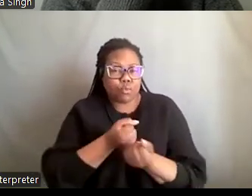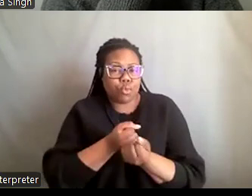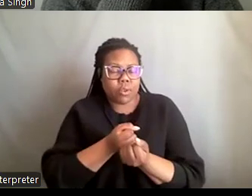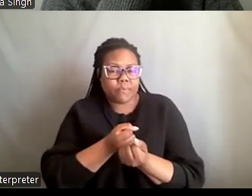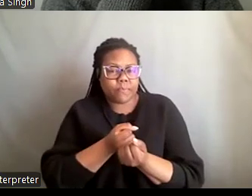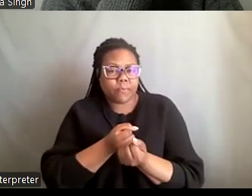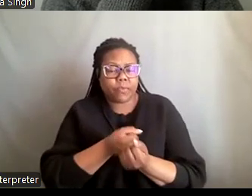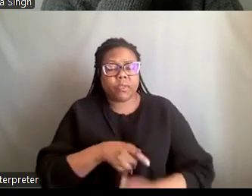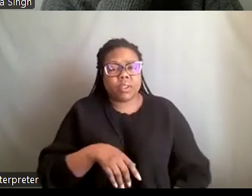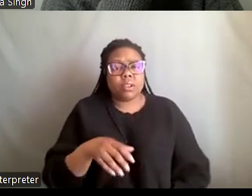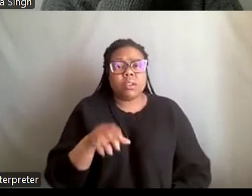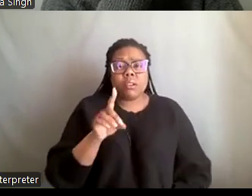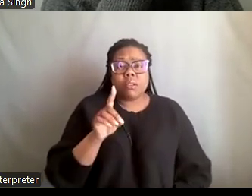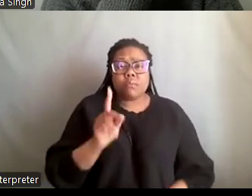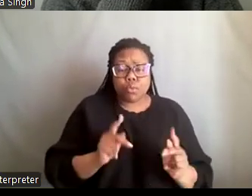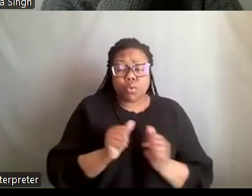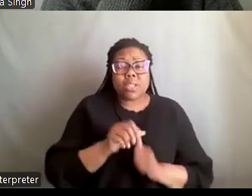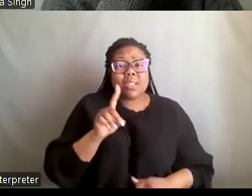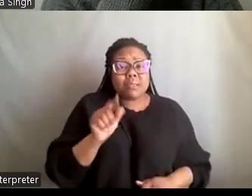financial support. We have people with disabilities who